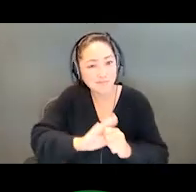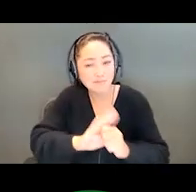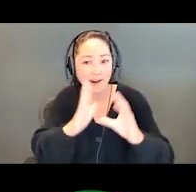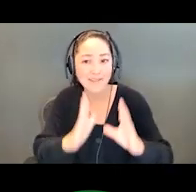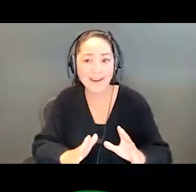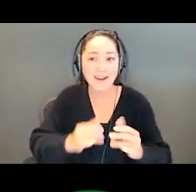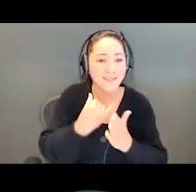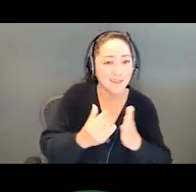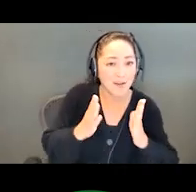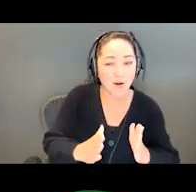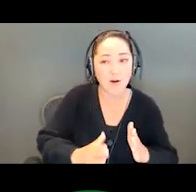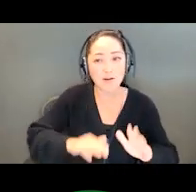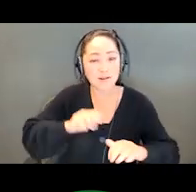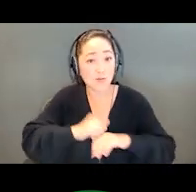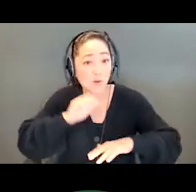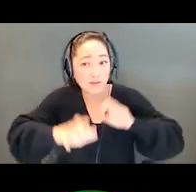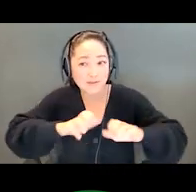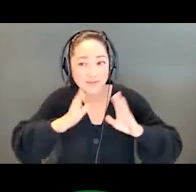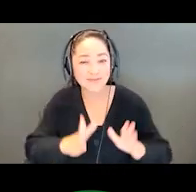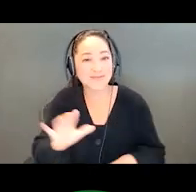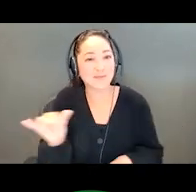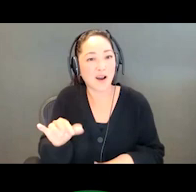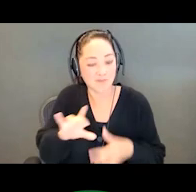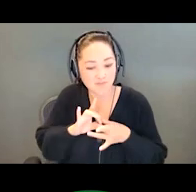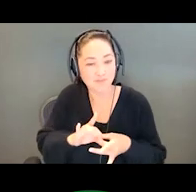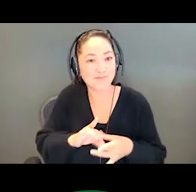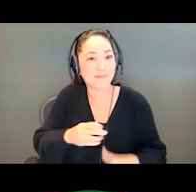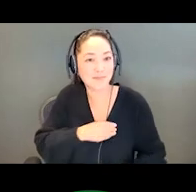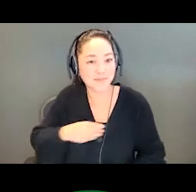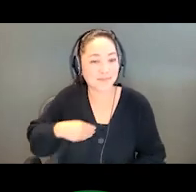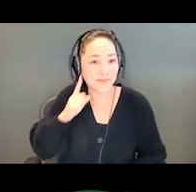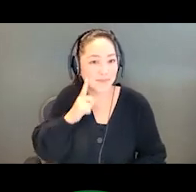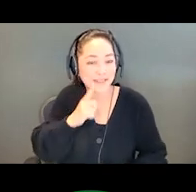Rock climber and is also a member of the deaf community. Where she currently resides in